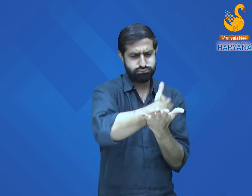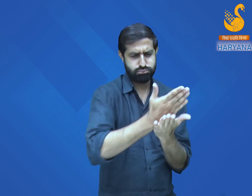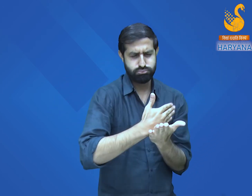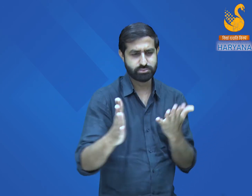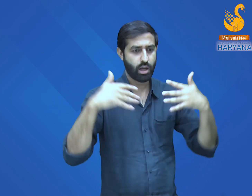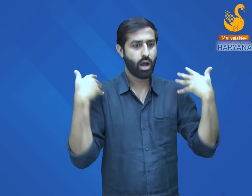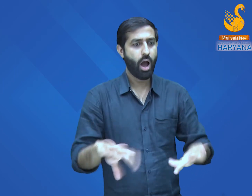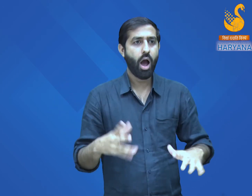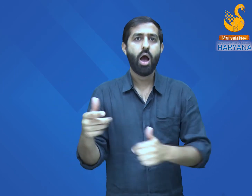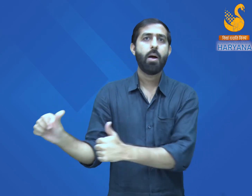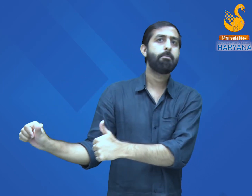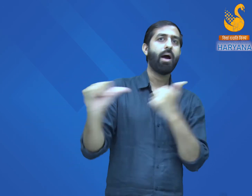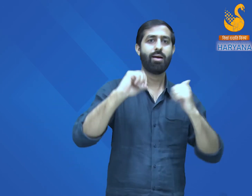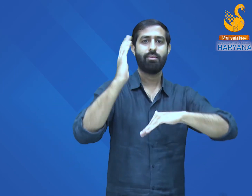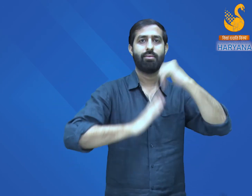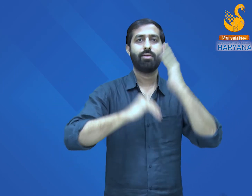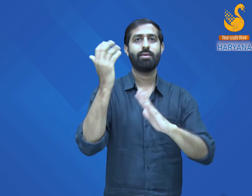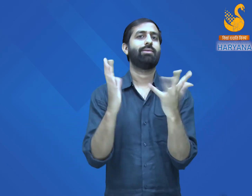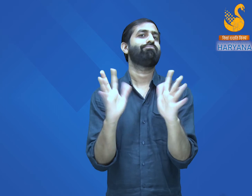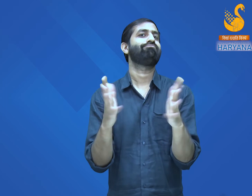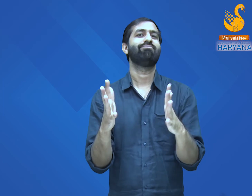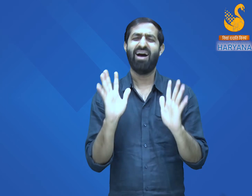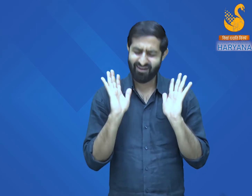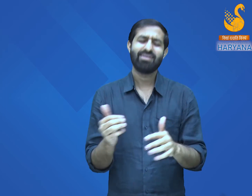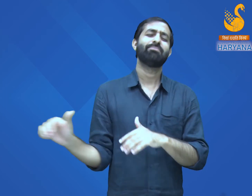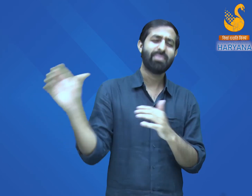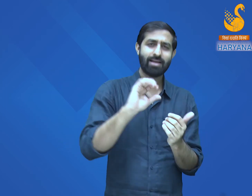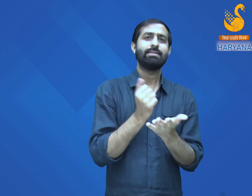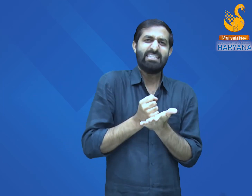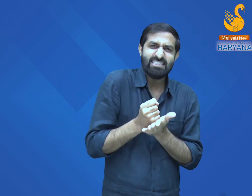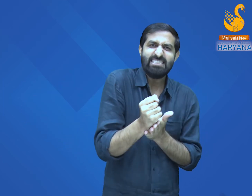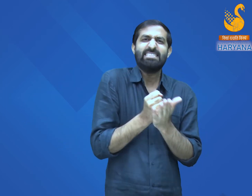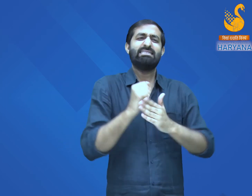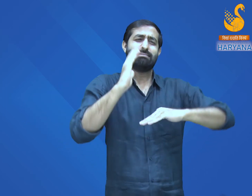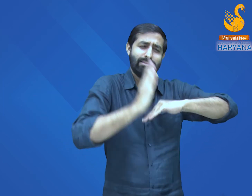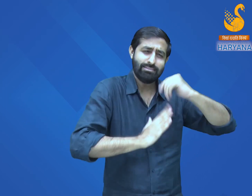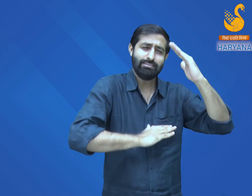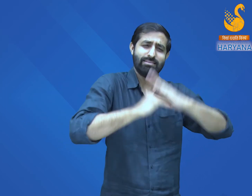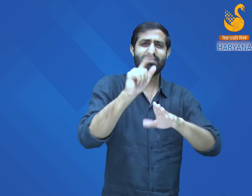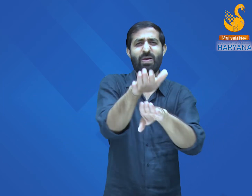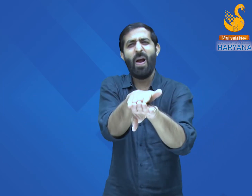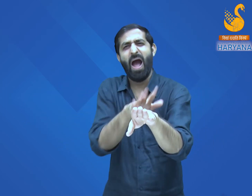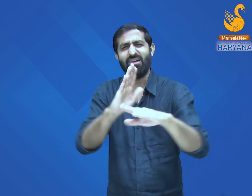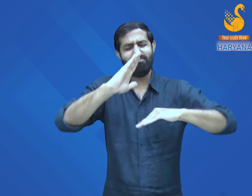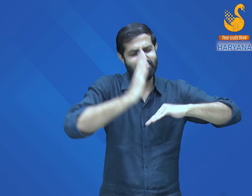which seemed like it was impossible to rebuild and reconstruct the country again. However it was reconstructed